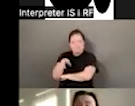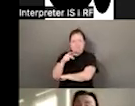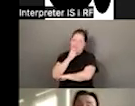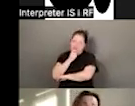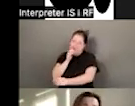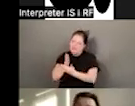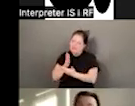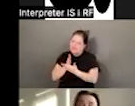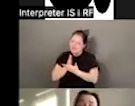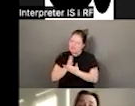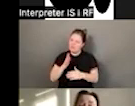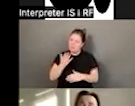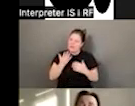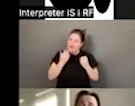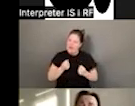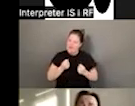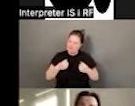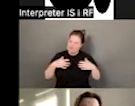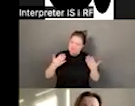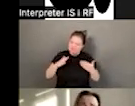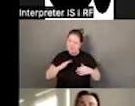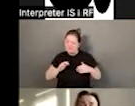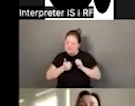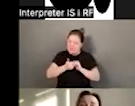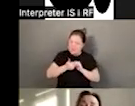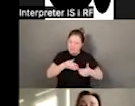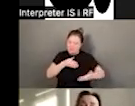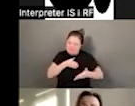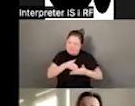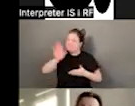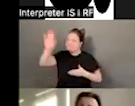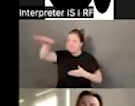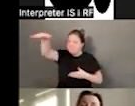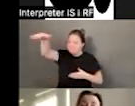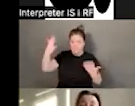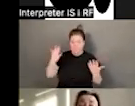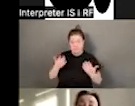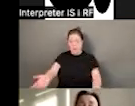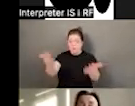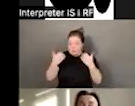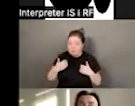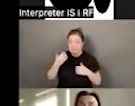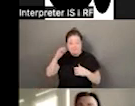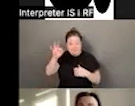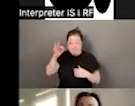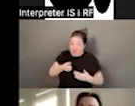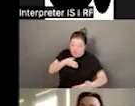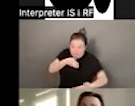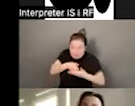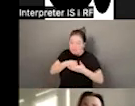And then please do reach out, you're very welcome to ask us and maybe we can find a way to collaborate and even search for funding together.